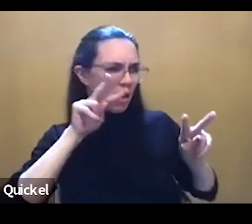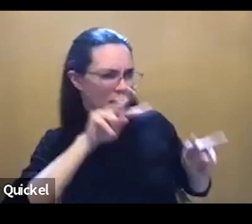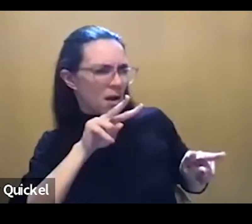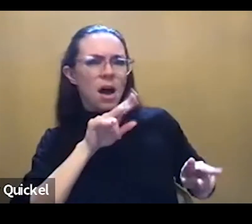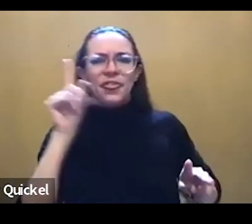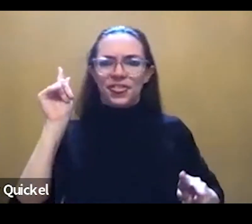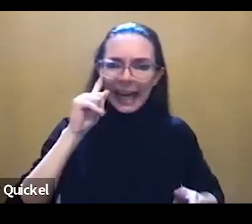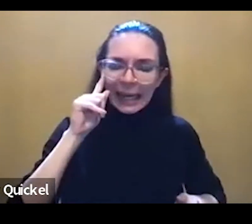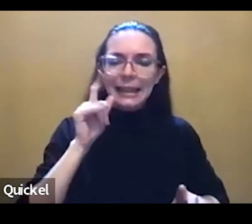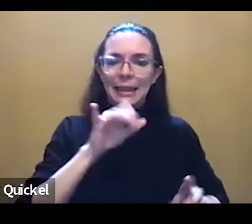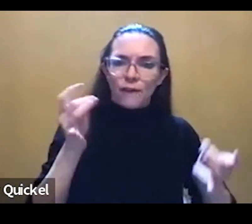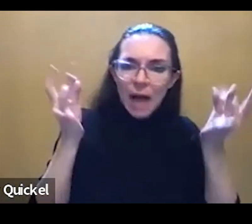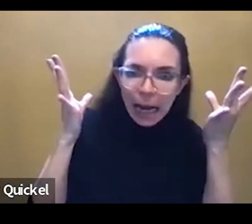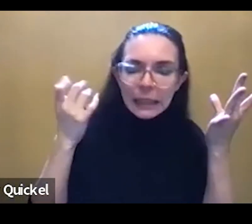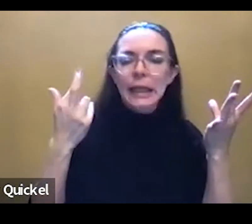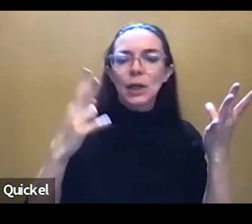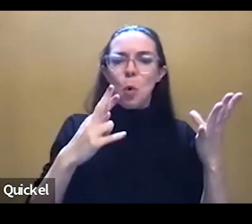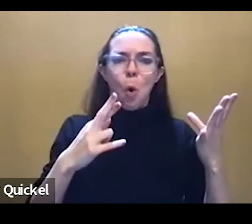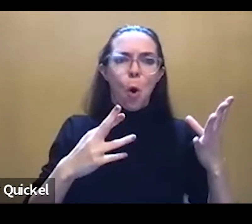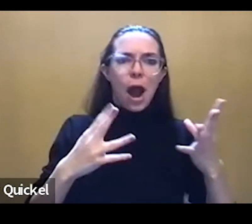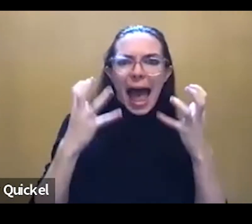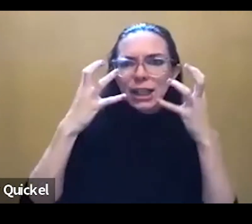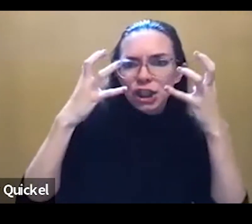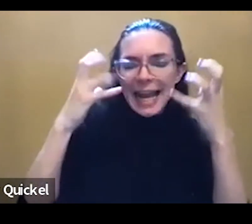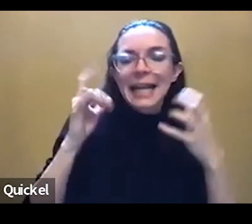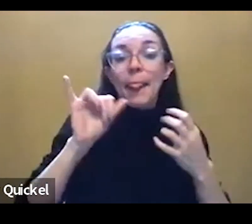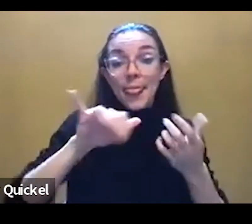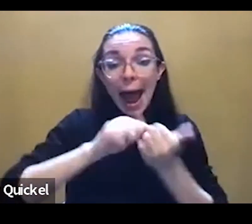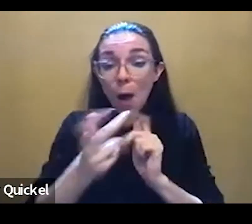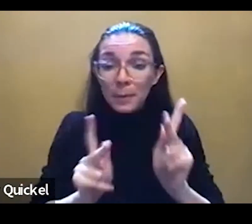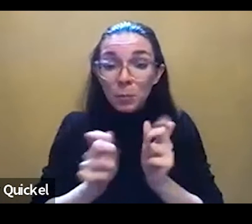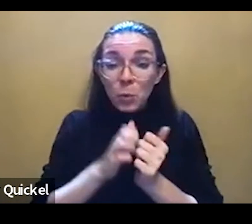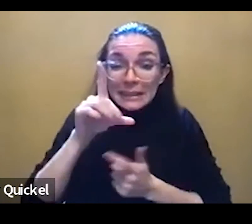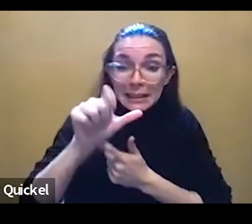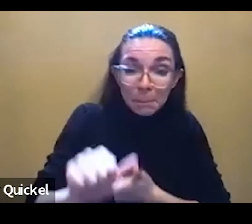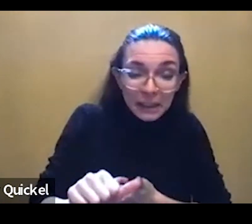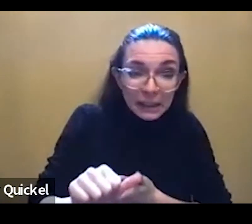violent propensity; and then that's how folks with disabilities end up going down, you know, a criminal